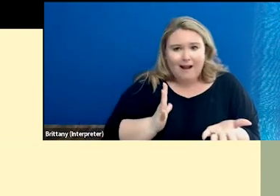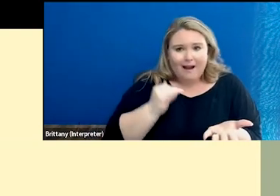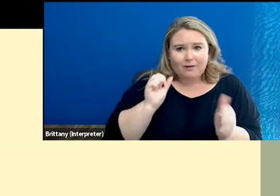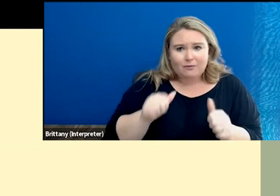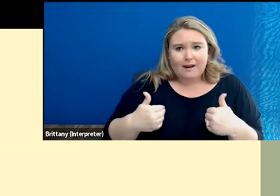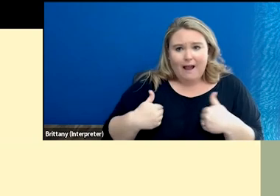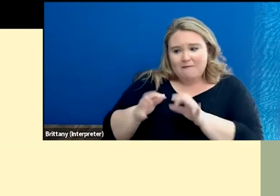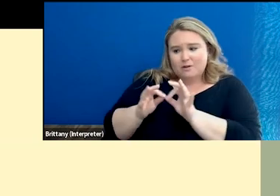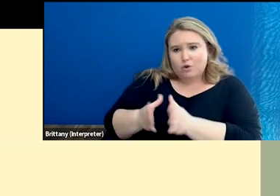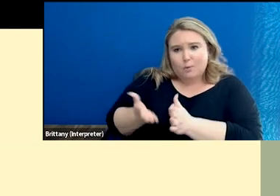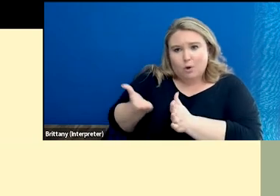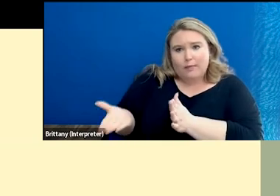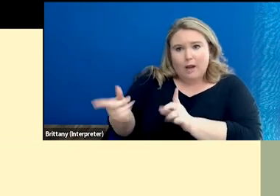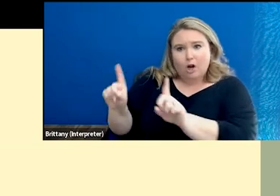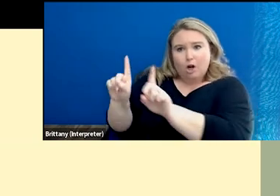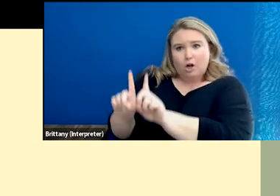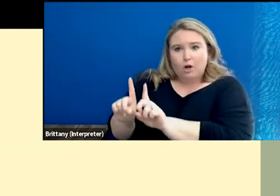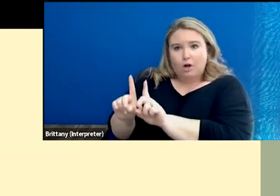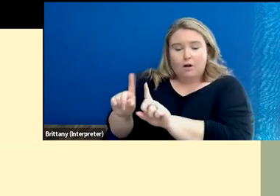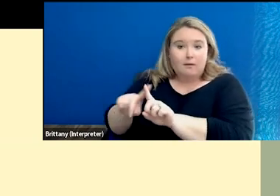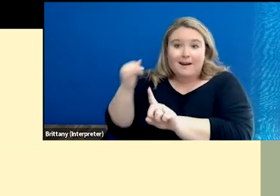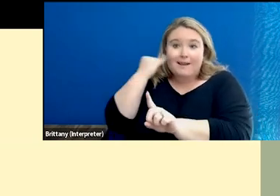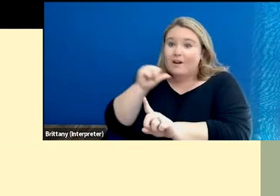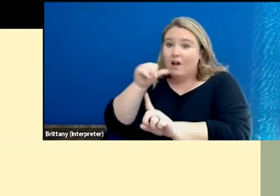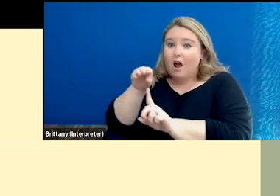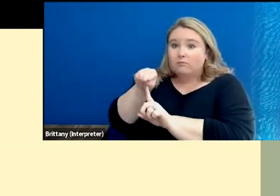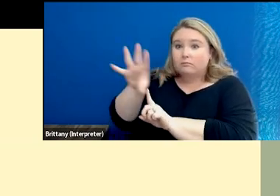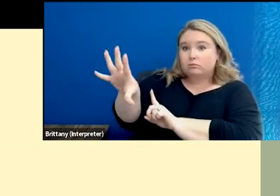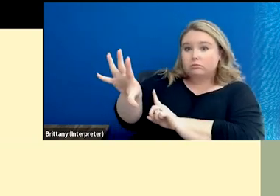or need the sign language interpreters are not getting the information.